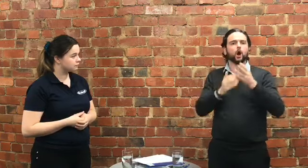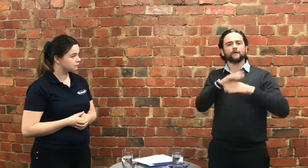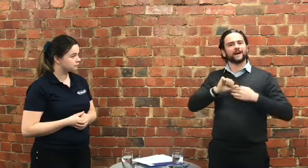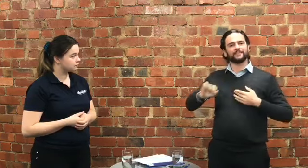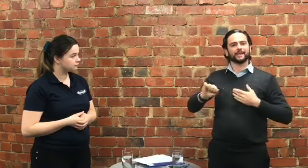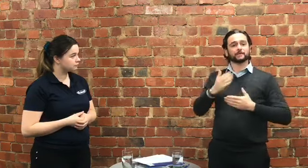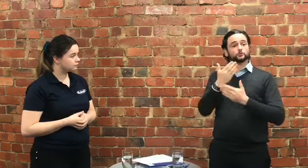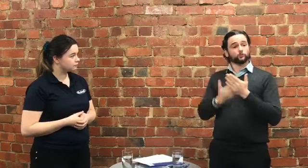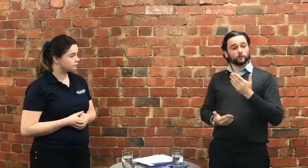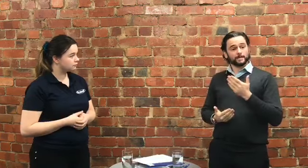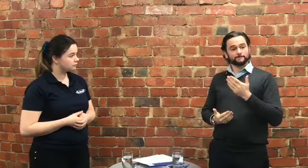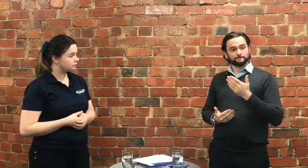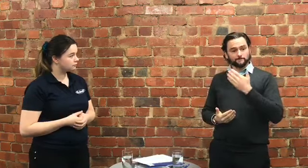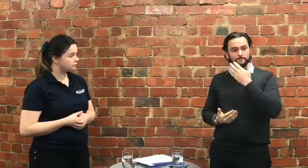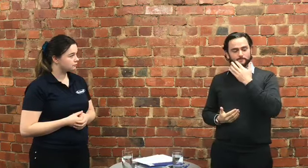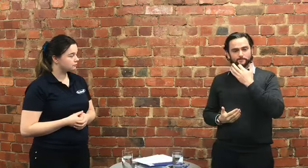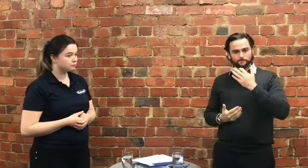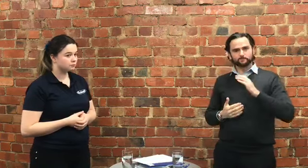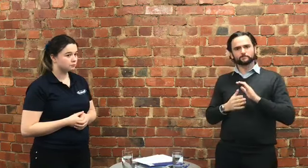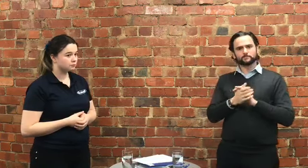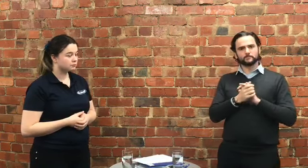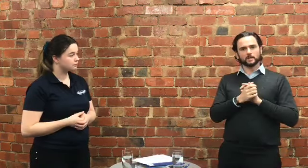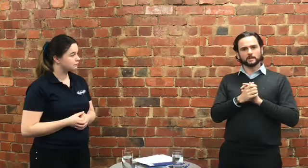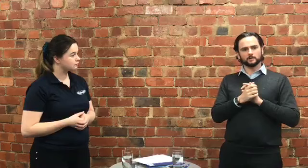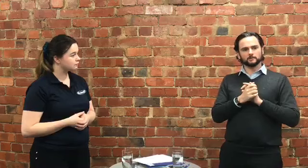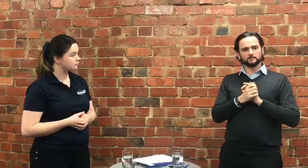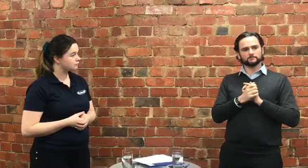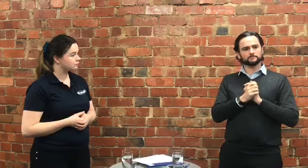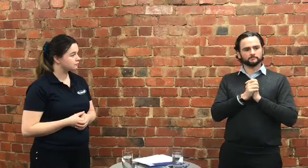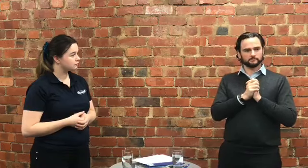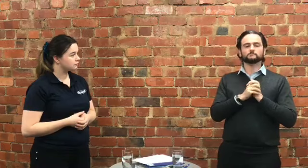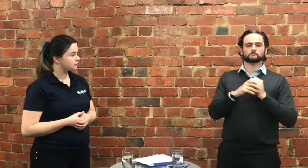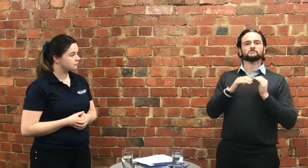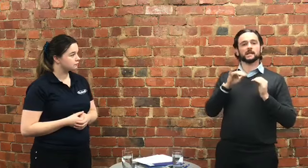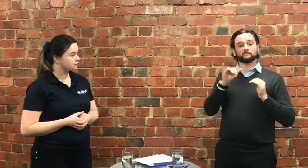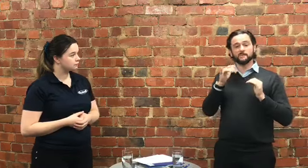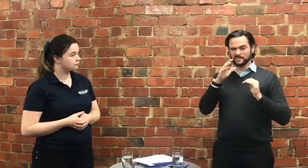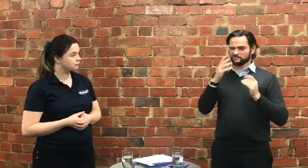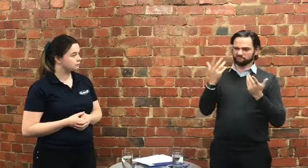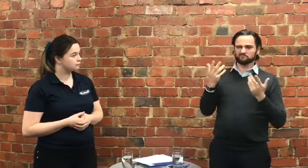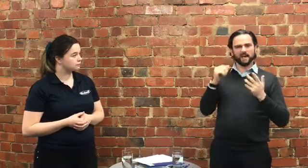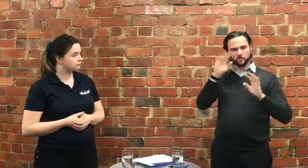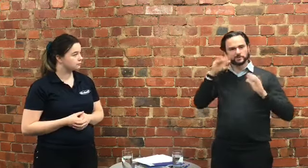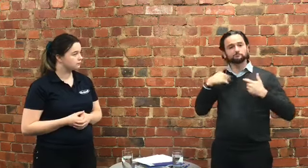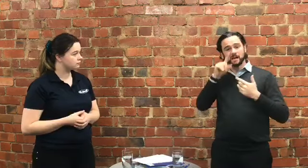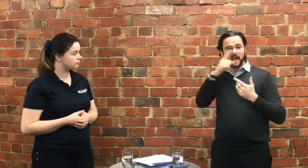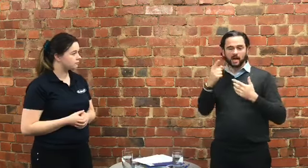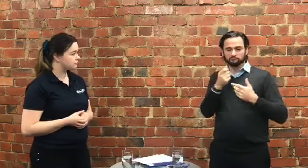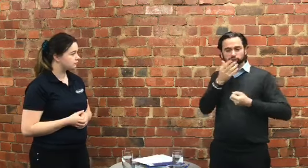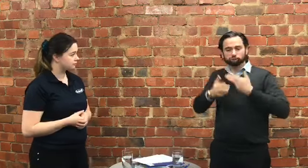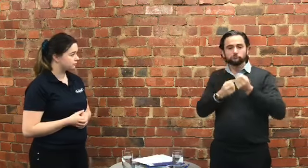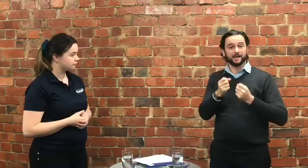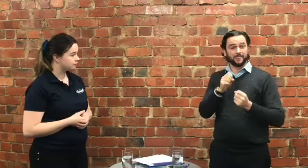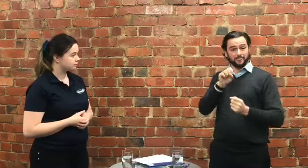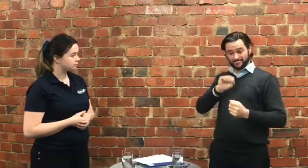Sorry, the person who is in the plan might have, for instance, autism, so they can't speak,